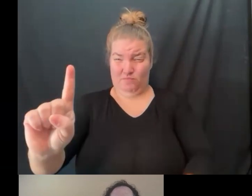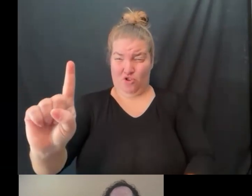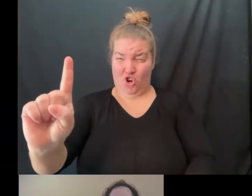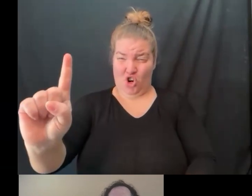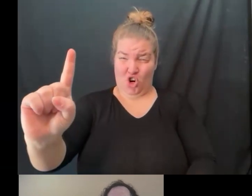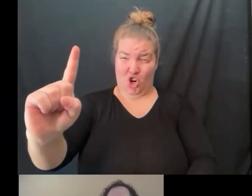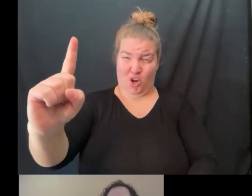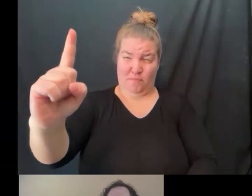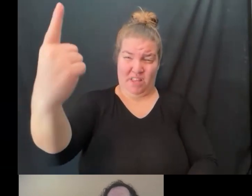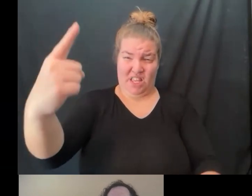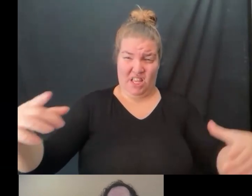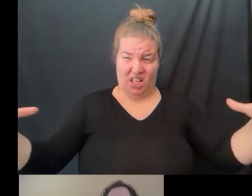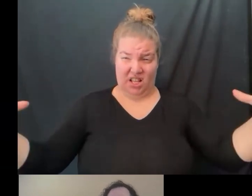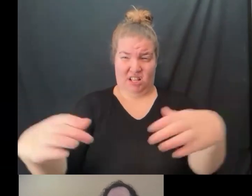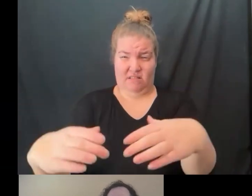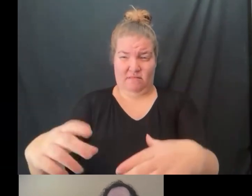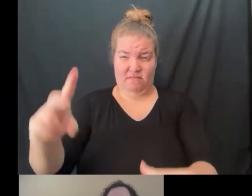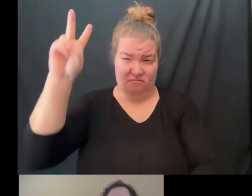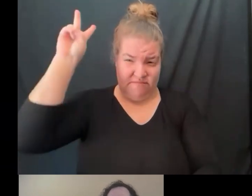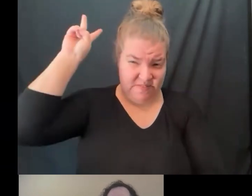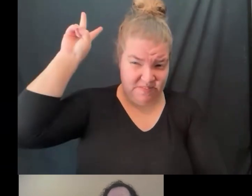And we happen to live in the first generation